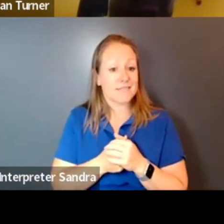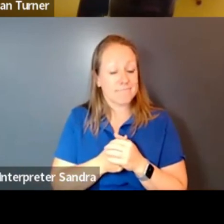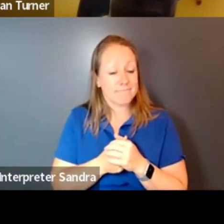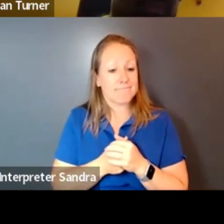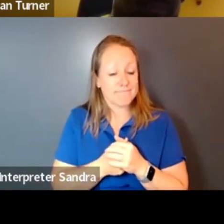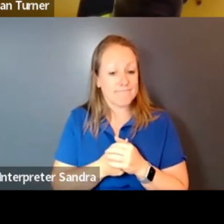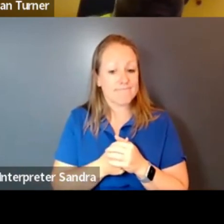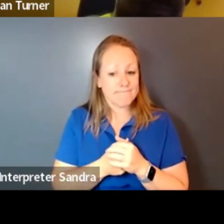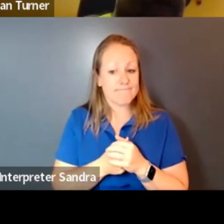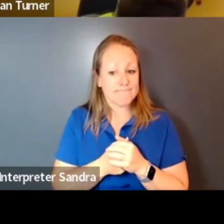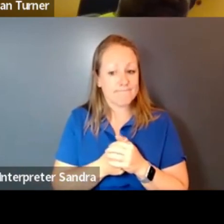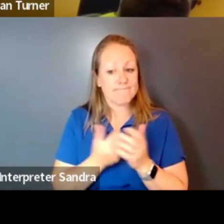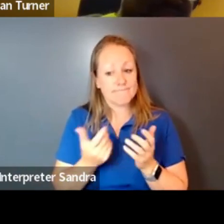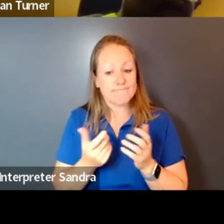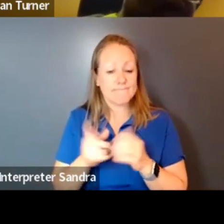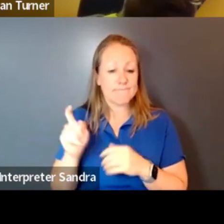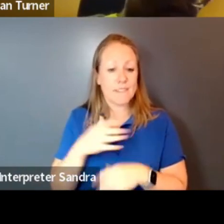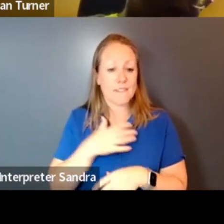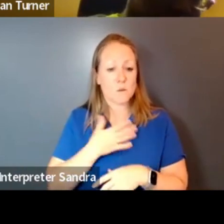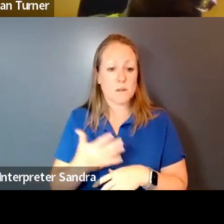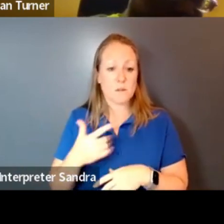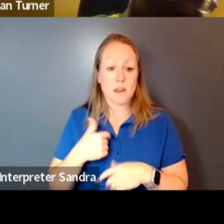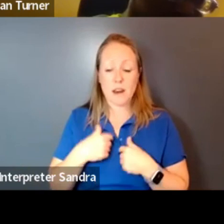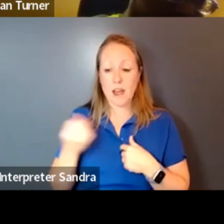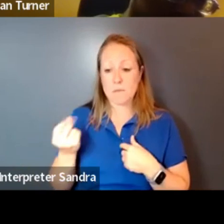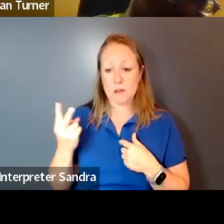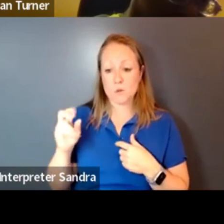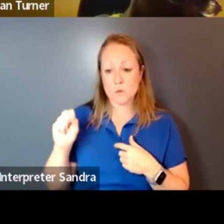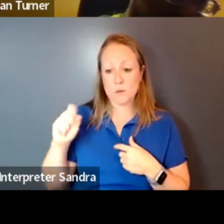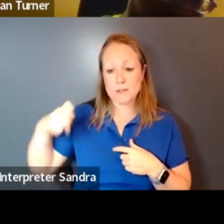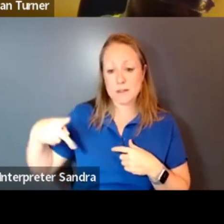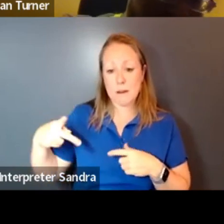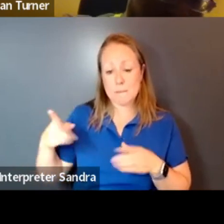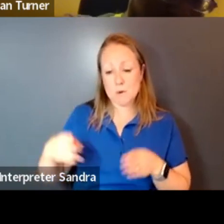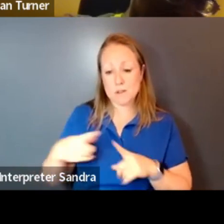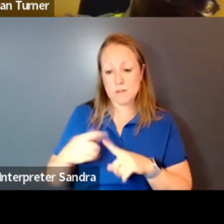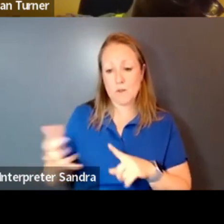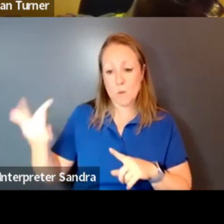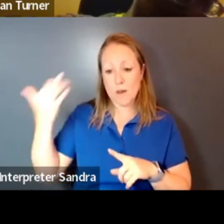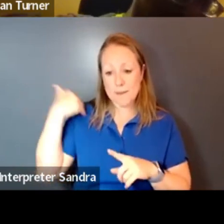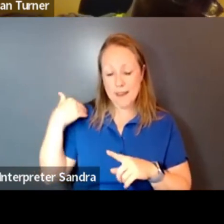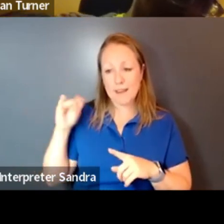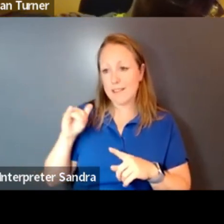Pat Wright: Well, I have to admit, I met a 12 step person from way back. And that's all about being a peer supporter